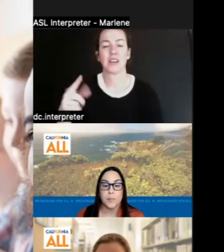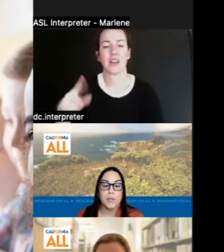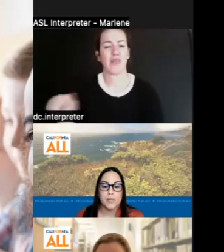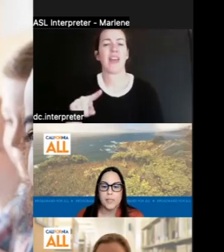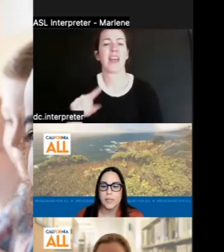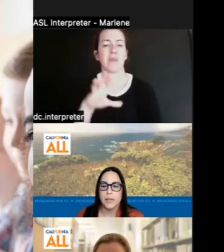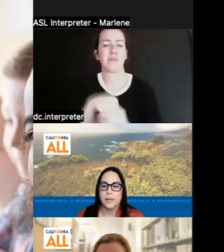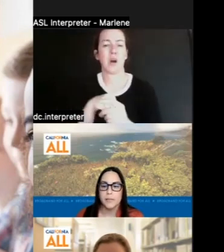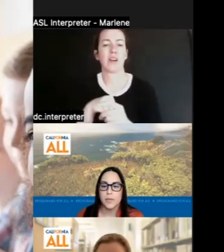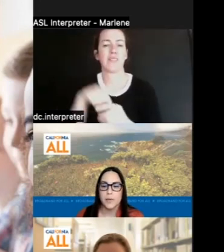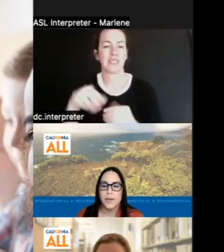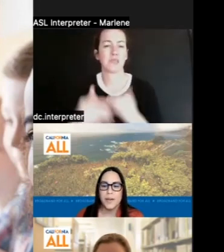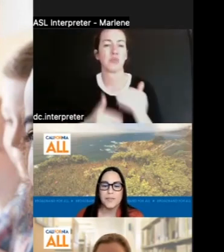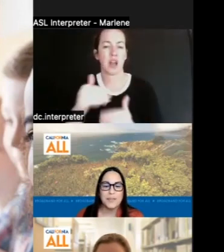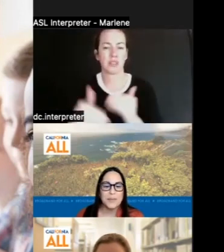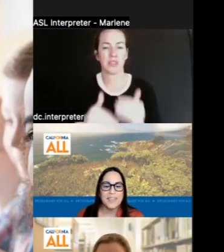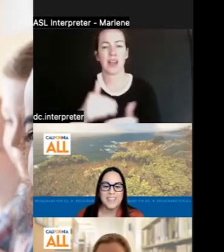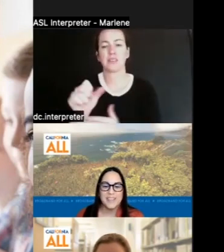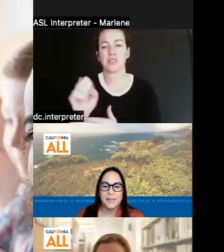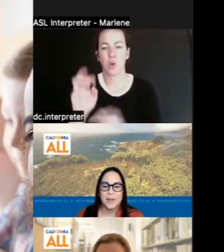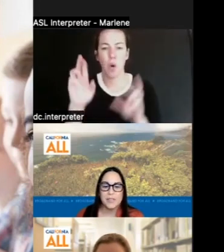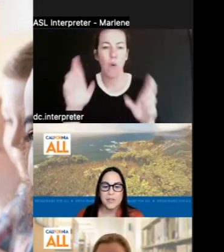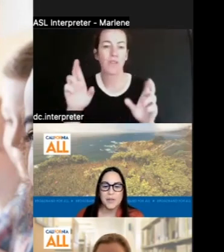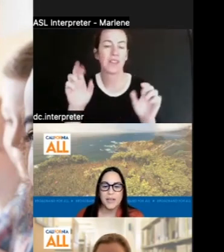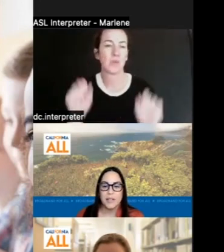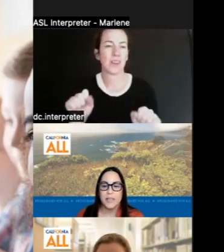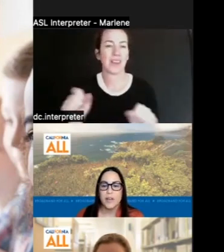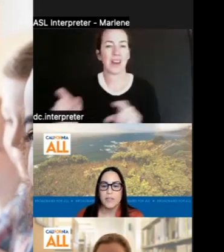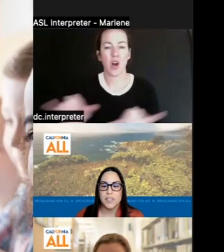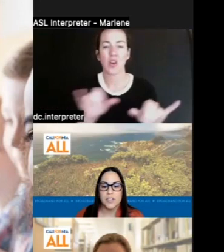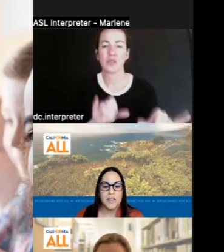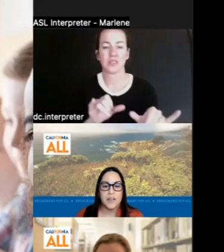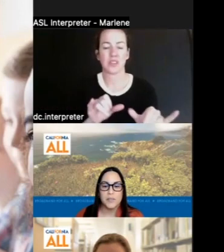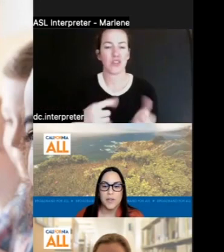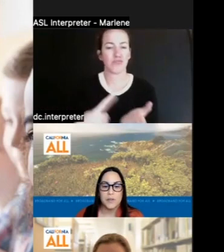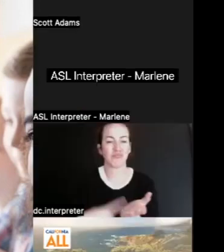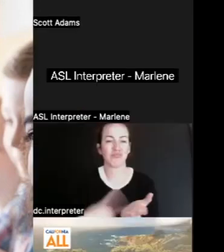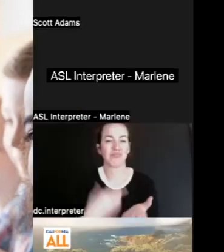this process. So hopefully we can also elevate the conversation there as well. So thank you.